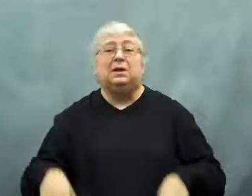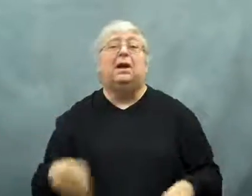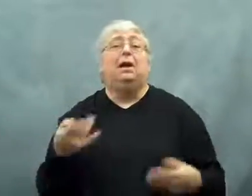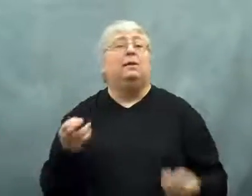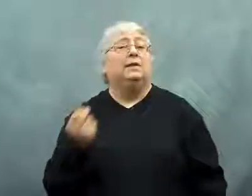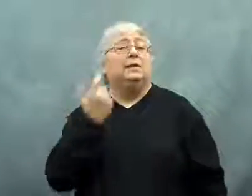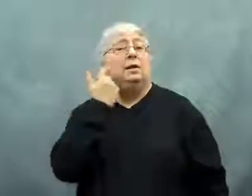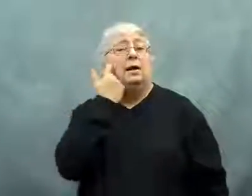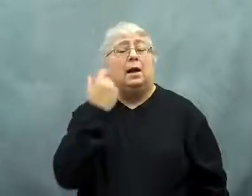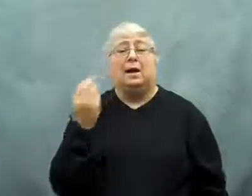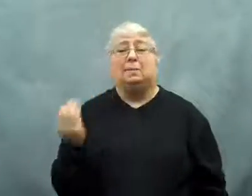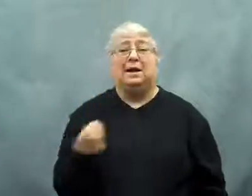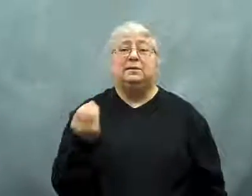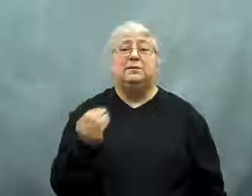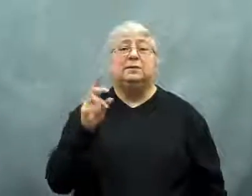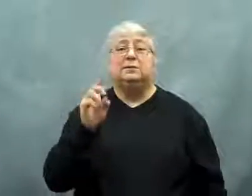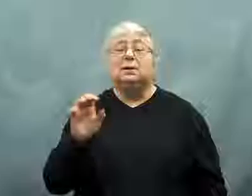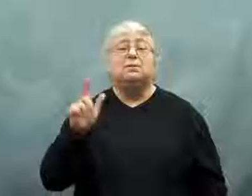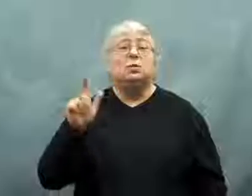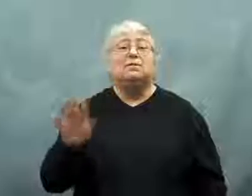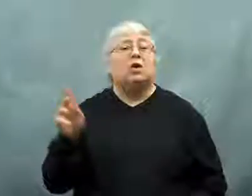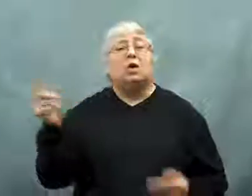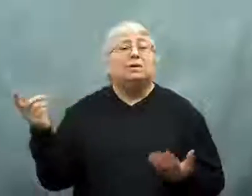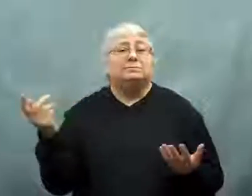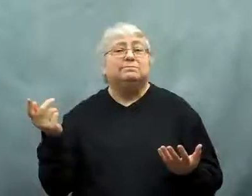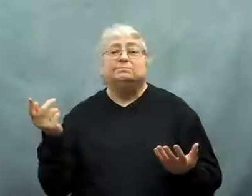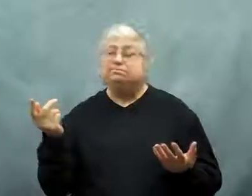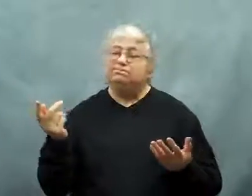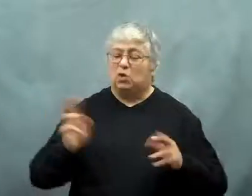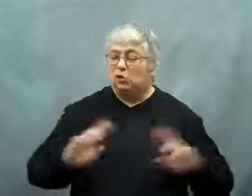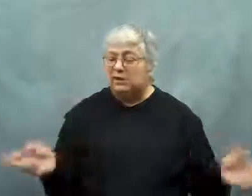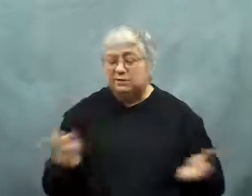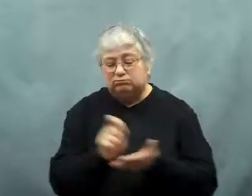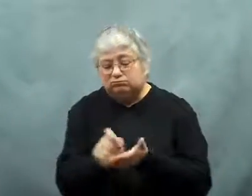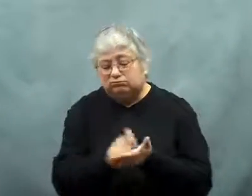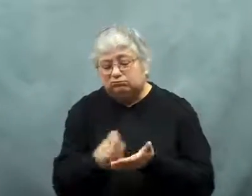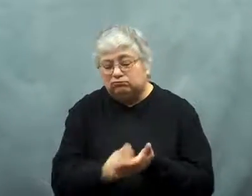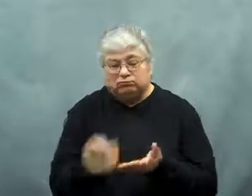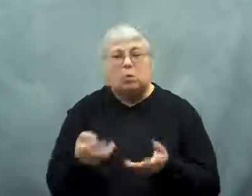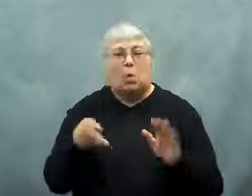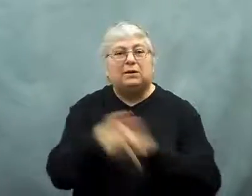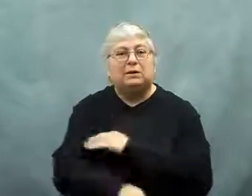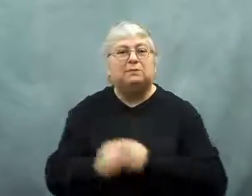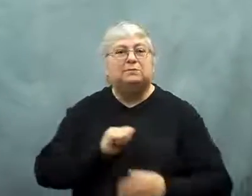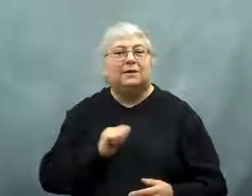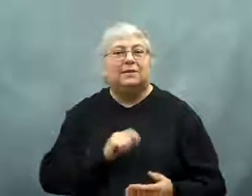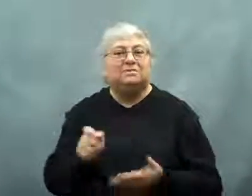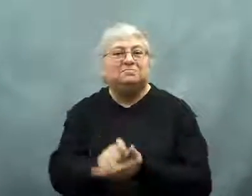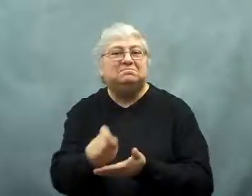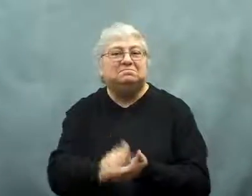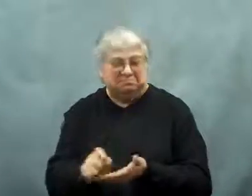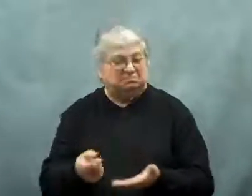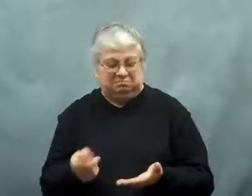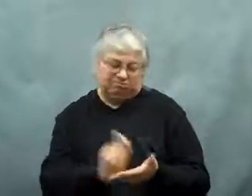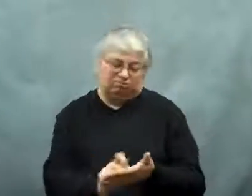On Monday, December 24, he wrote a suicide note.